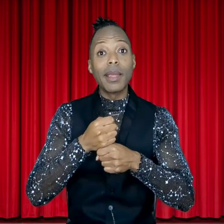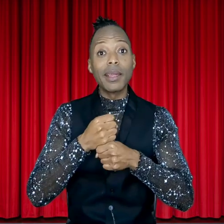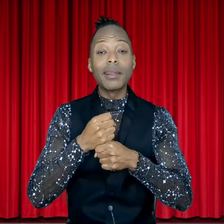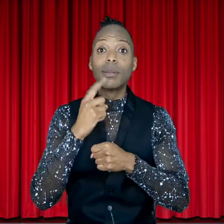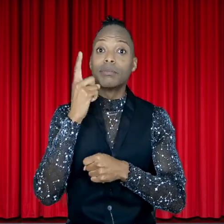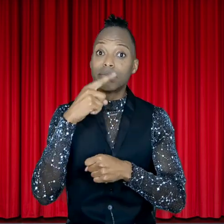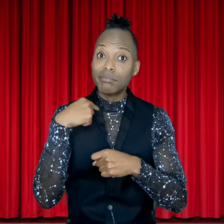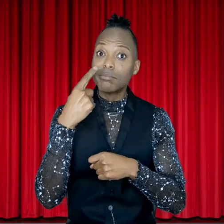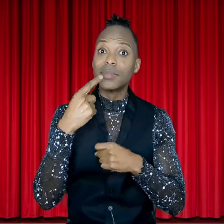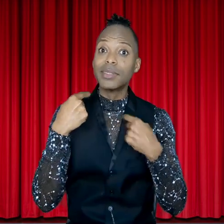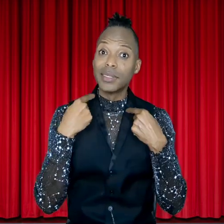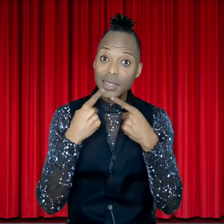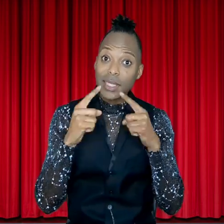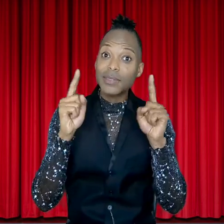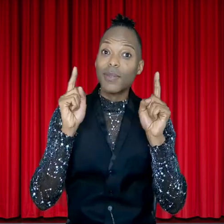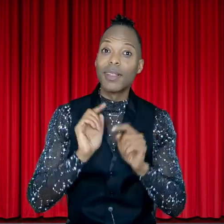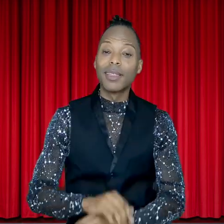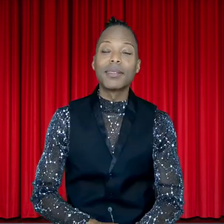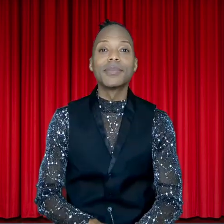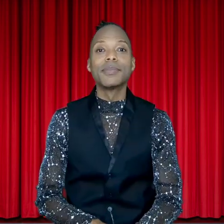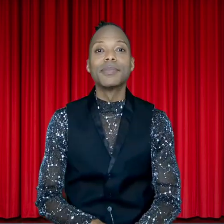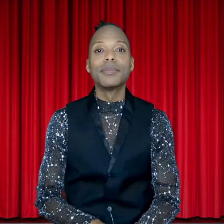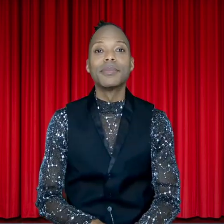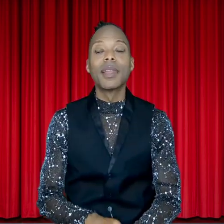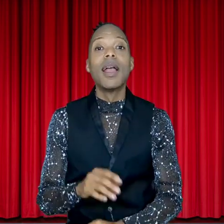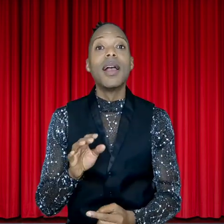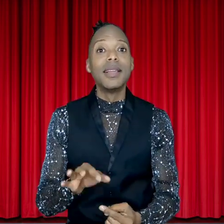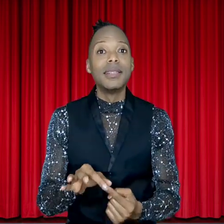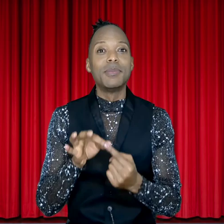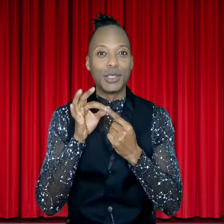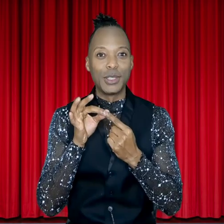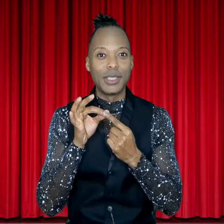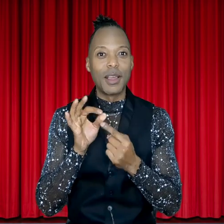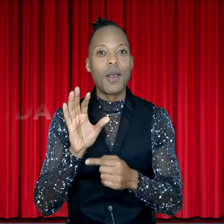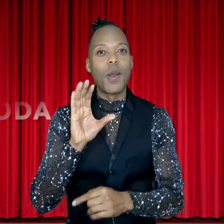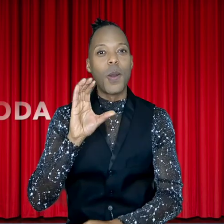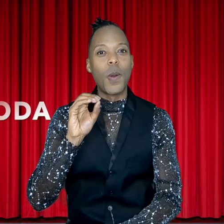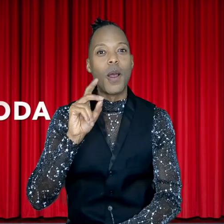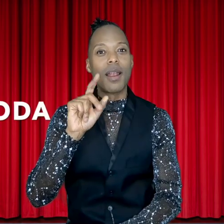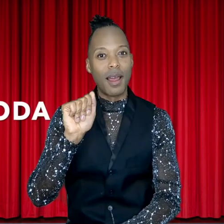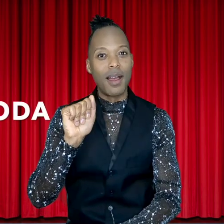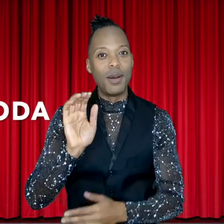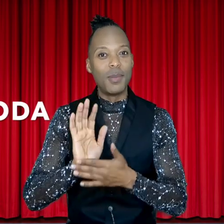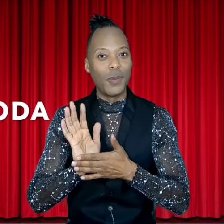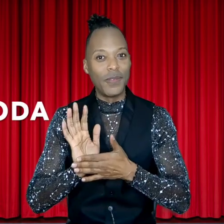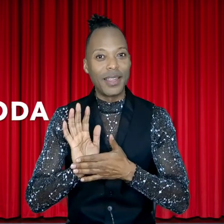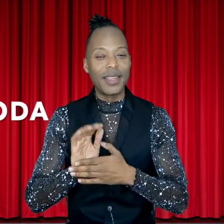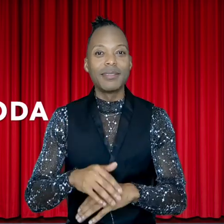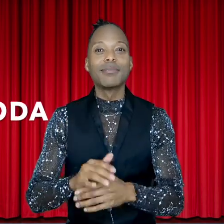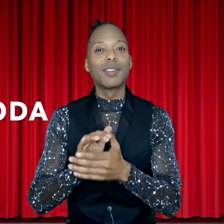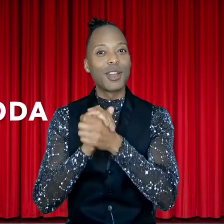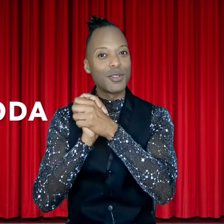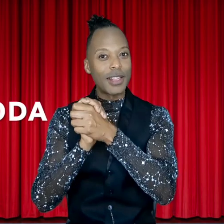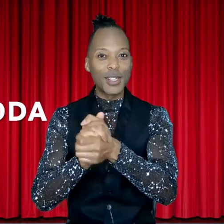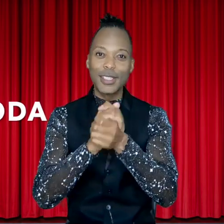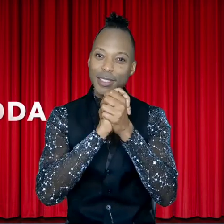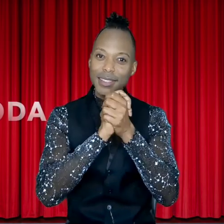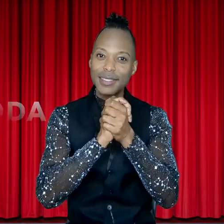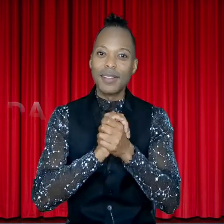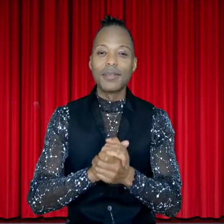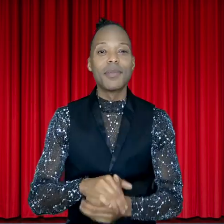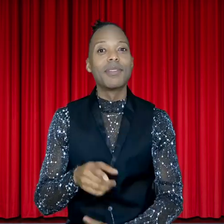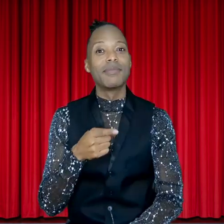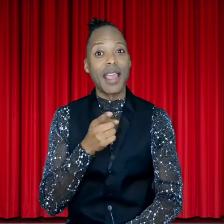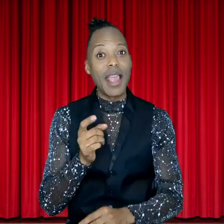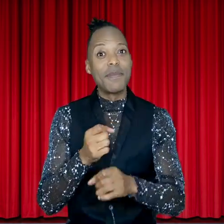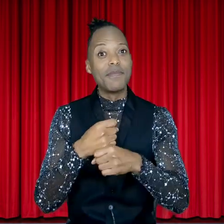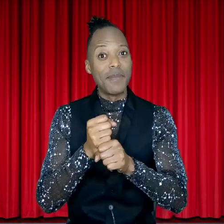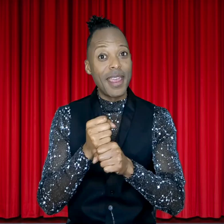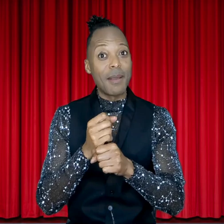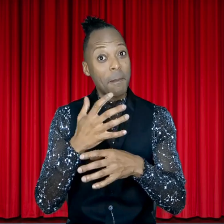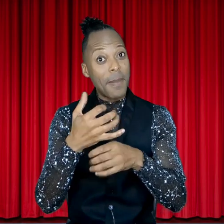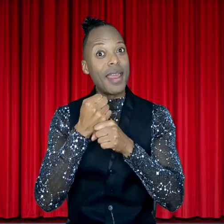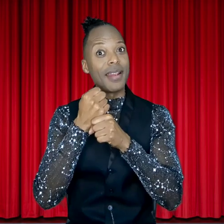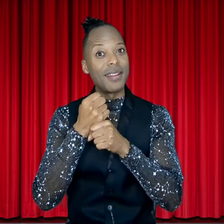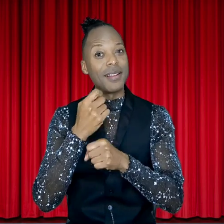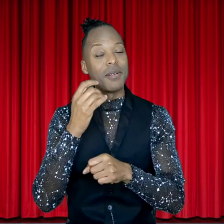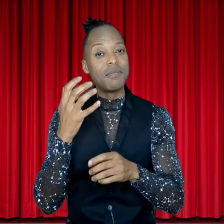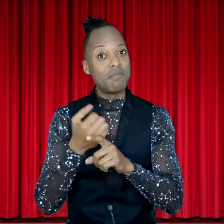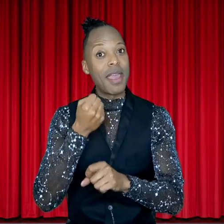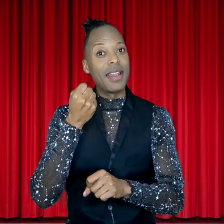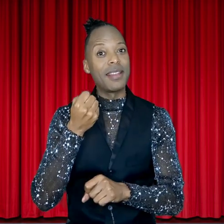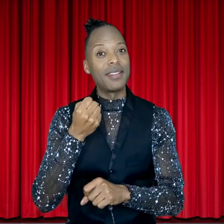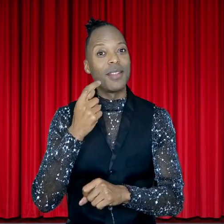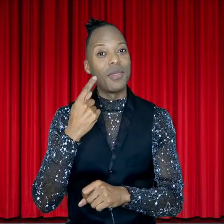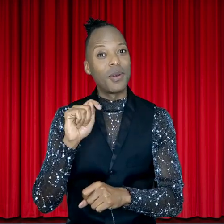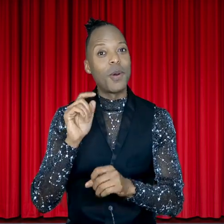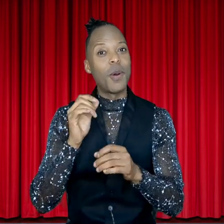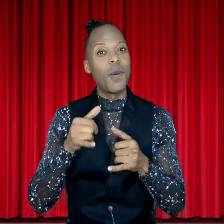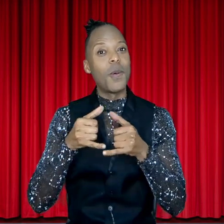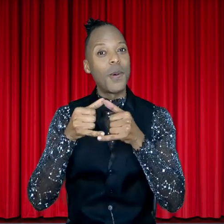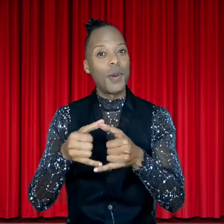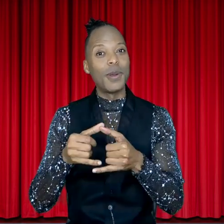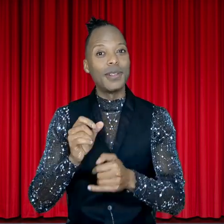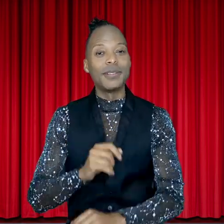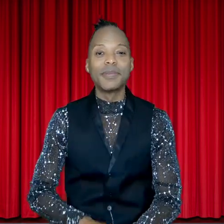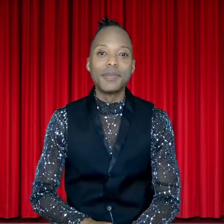their movie-making looked successful! Especially CODA Movie, congratulations they made the award!